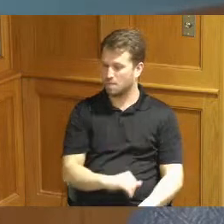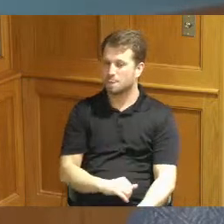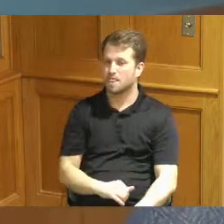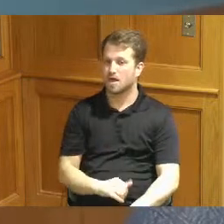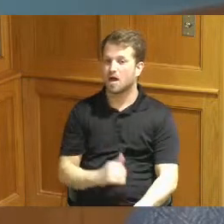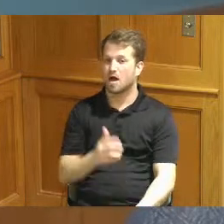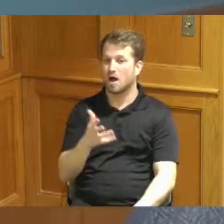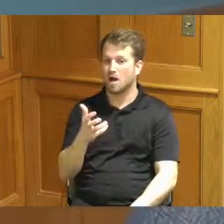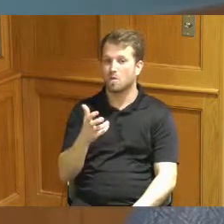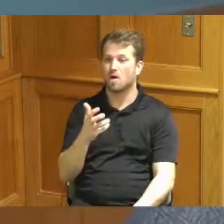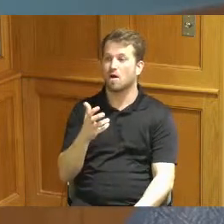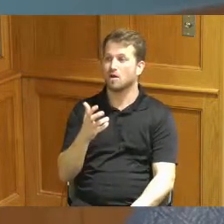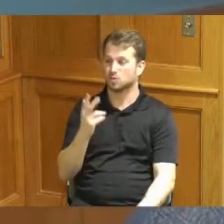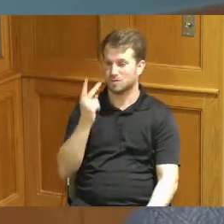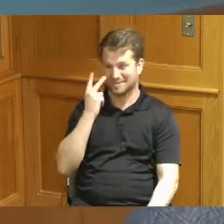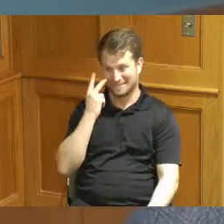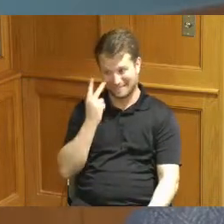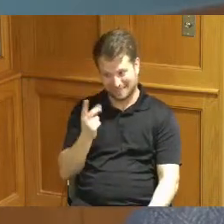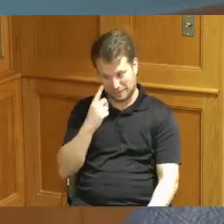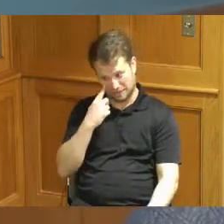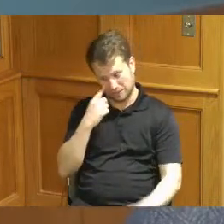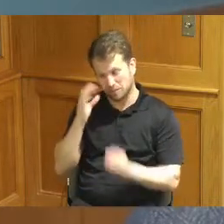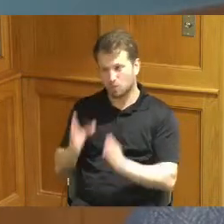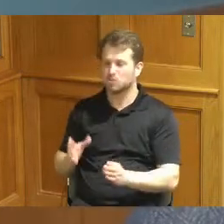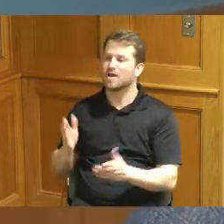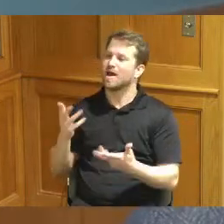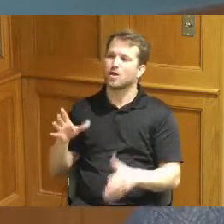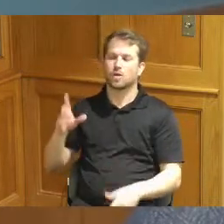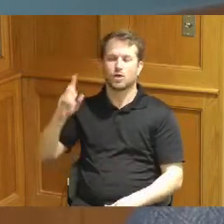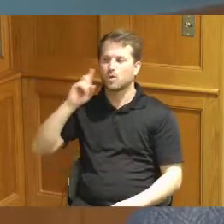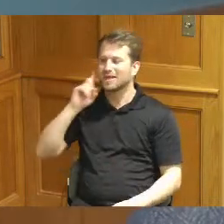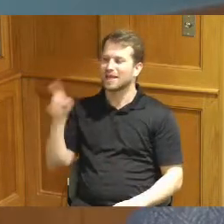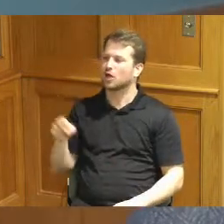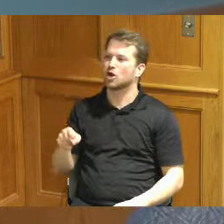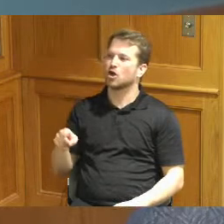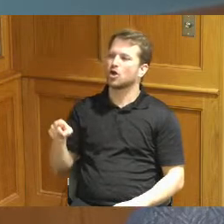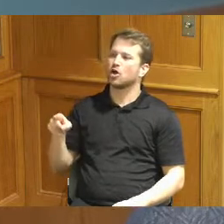see somebody out here I don't want to hear about what they're not who they're not what they're not